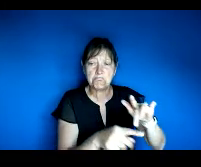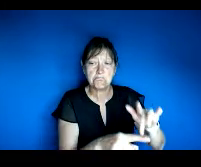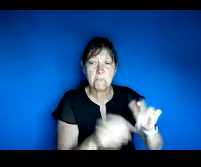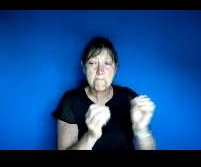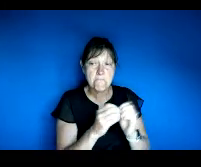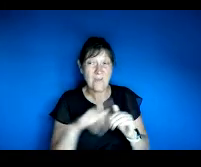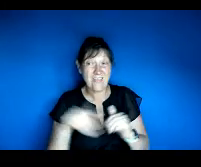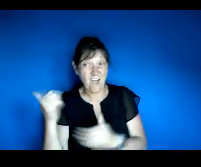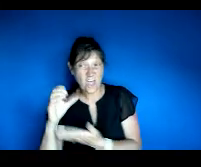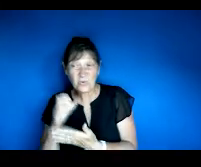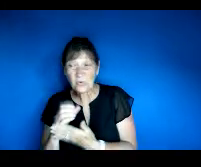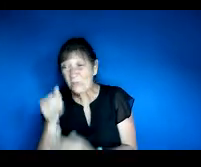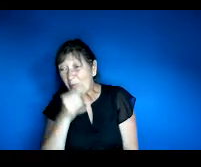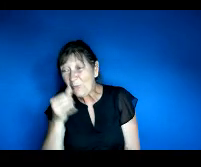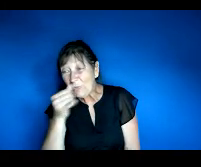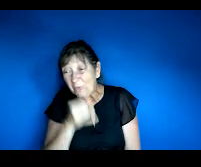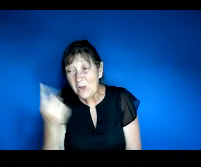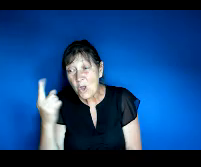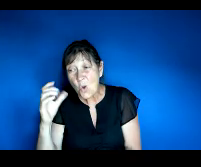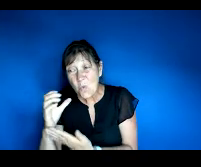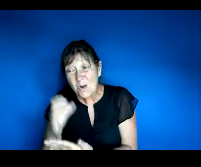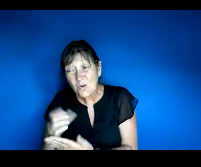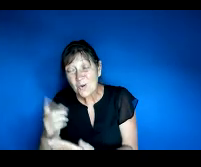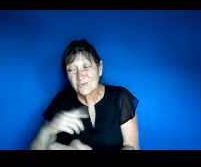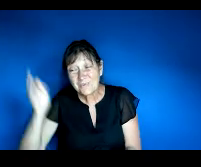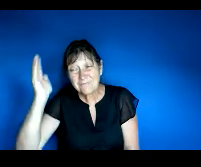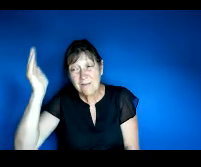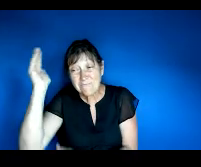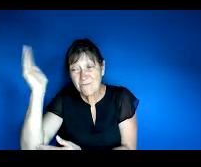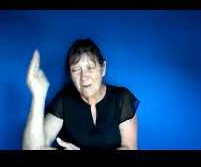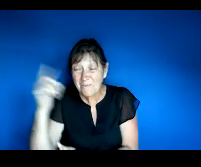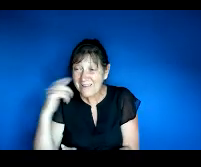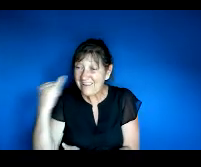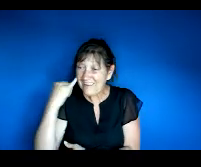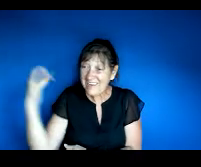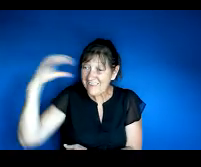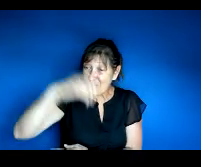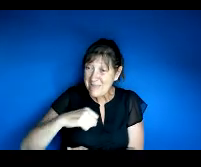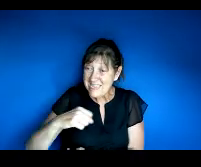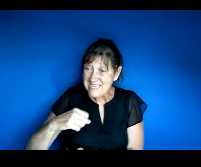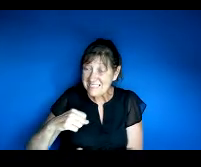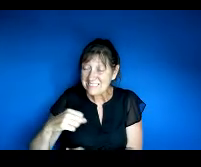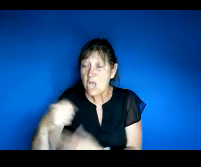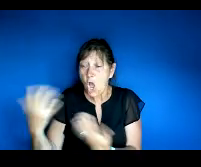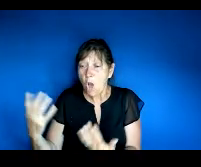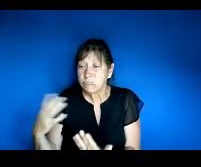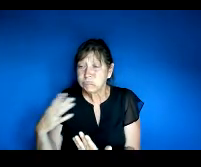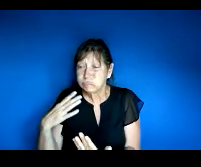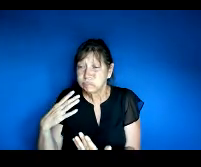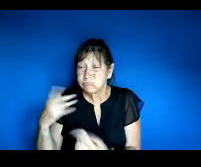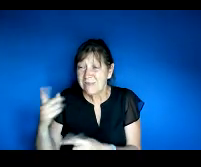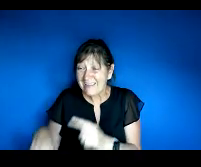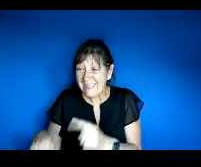because one course is more lecture-based, and students are able to kind of get that information and make up the material in one way,